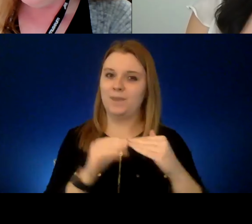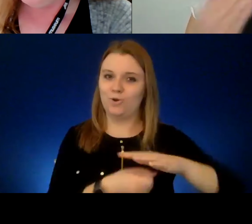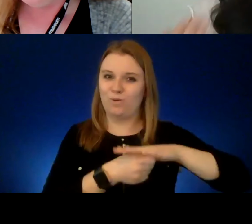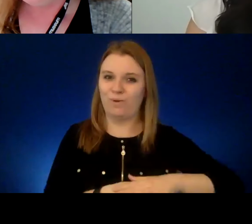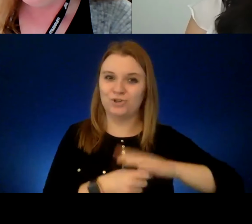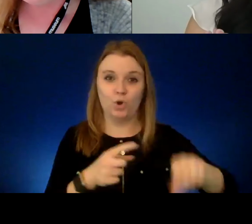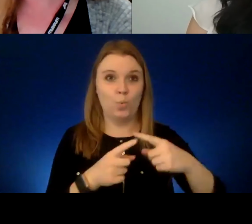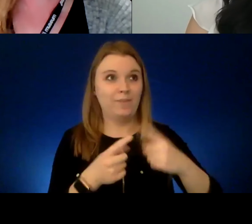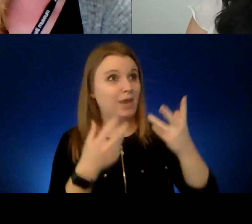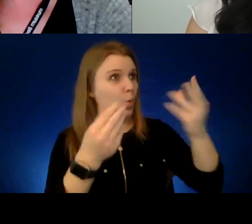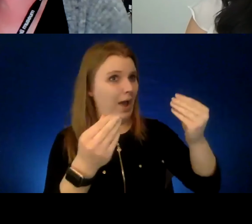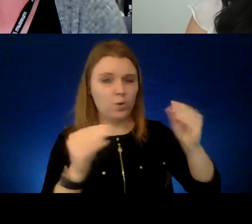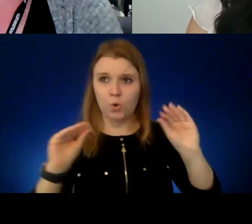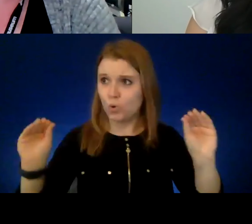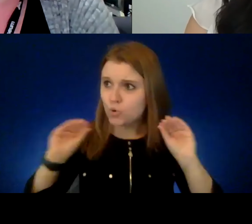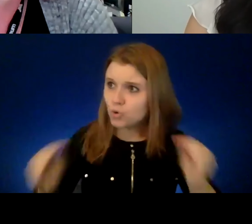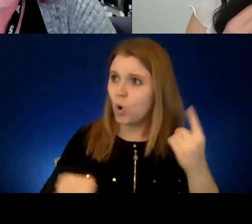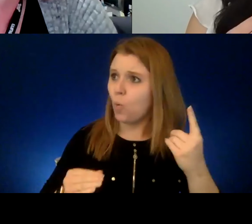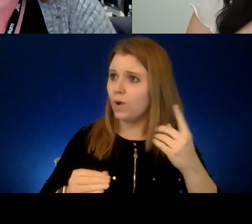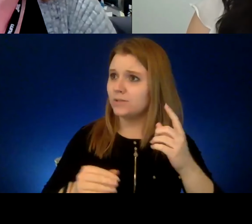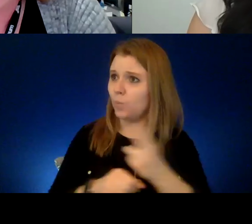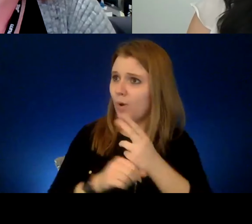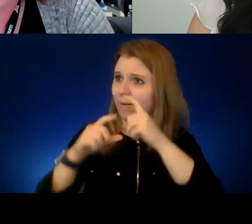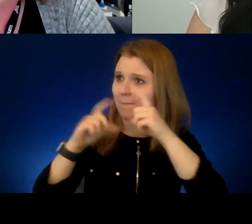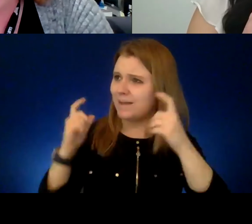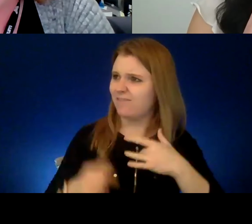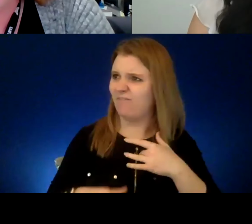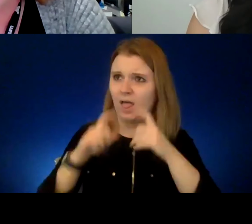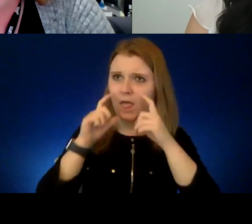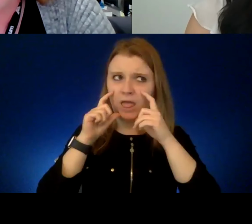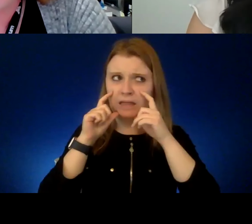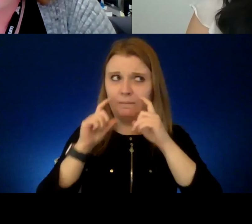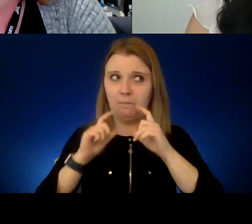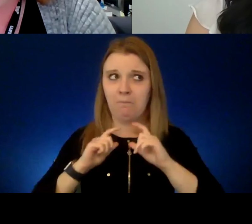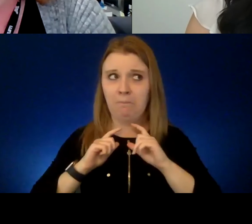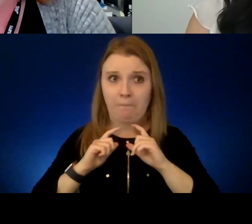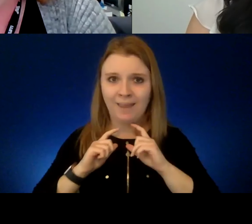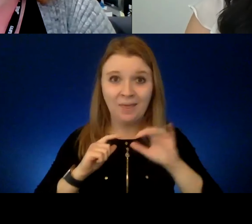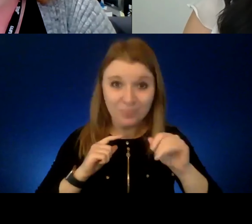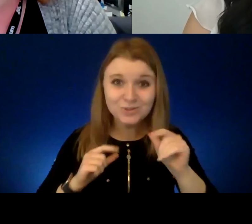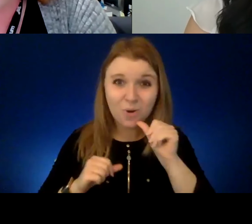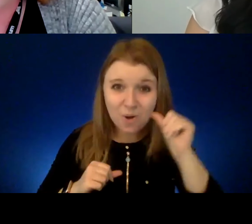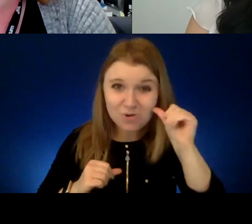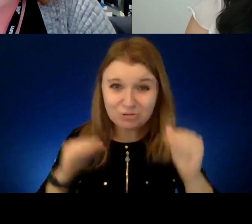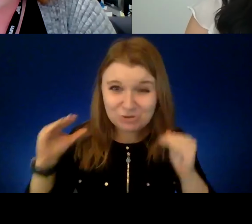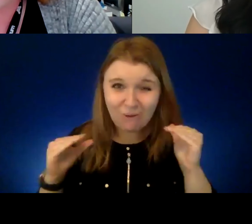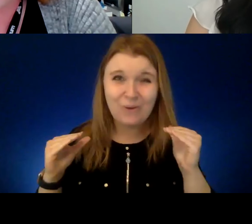and no one else is wearing a mask, they feel , these are full-on adults, like, members of society